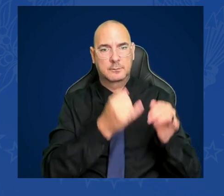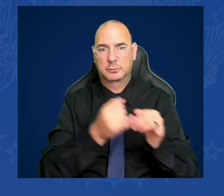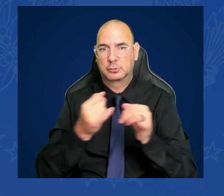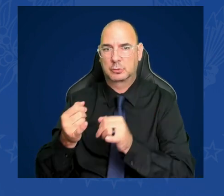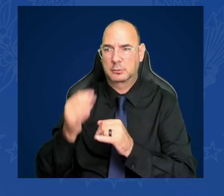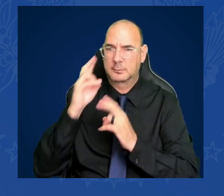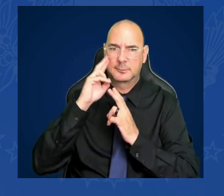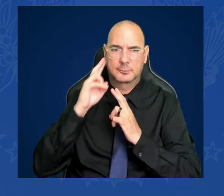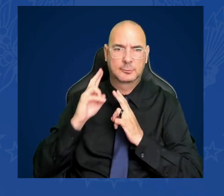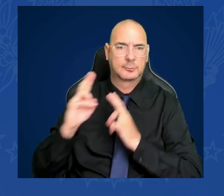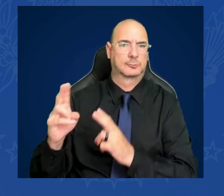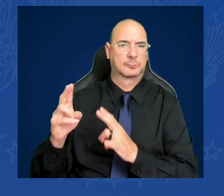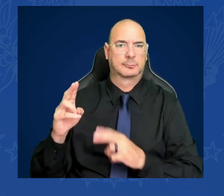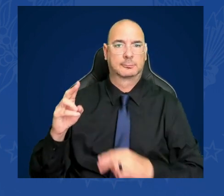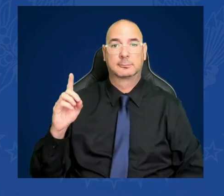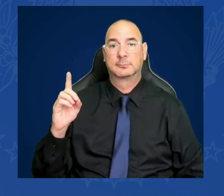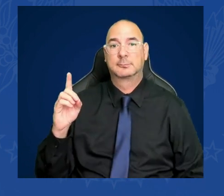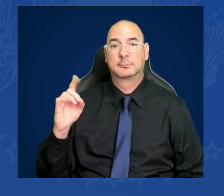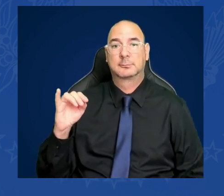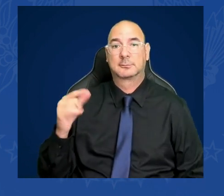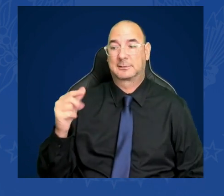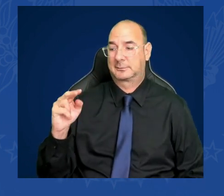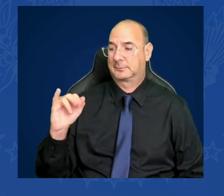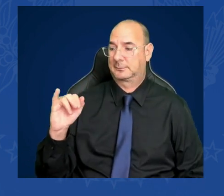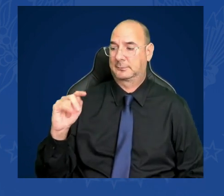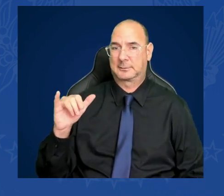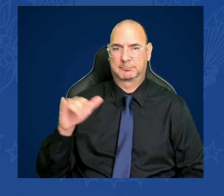Let these be the touchstones of our leadership, too.